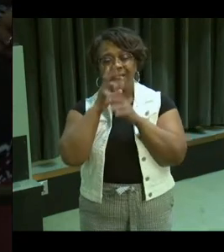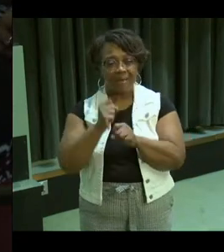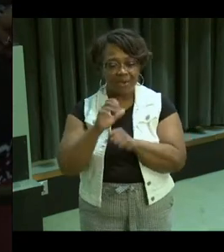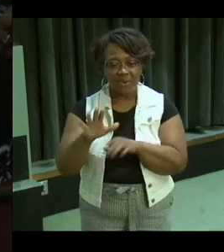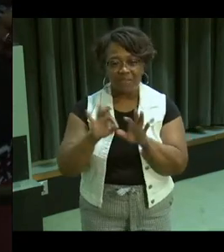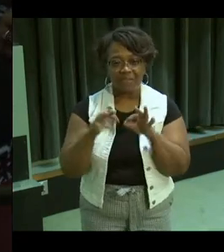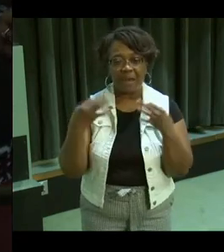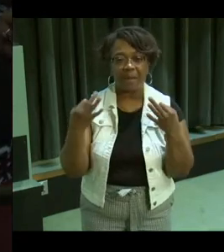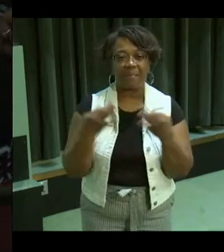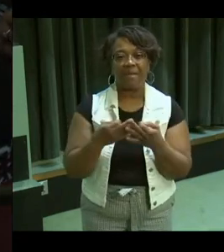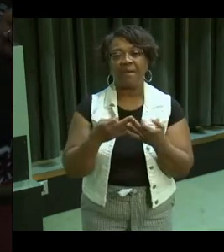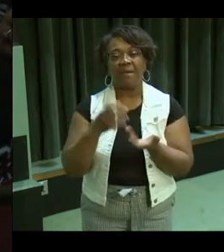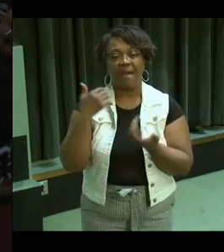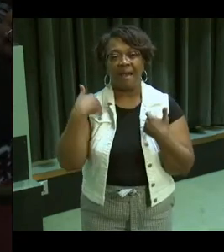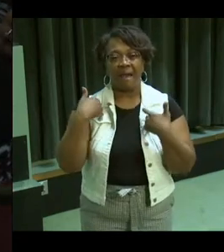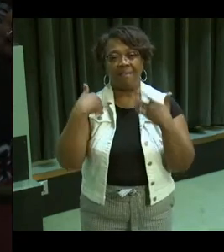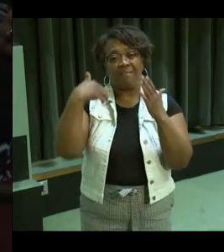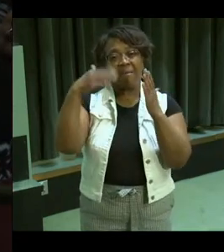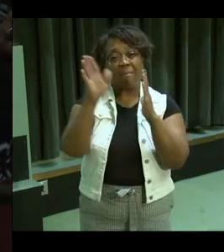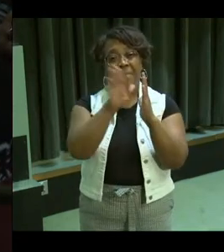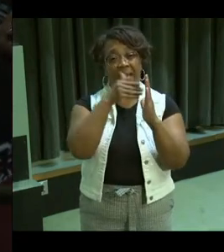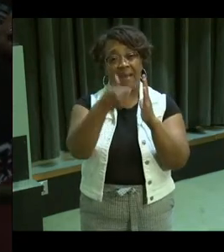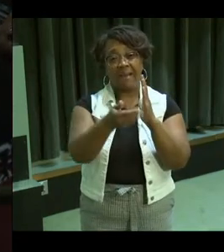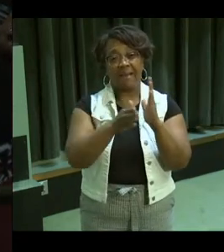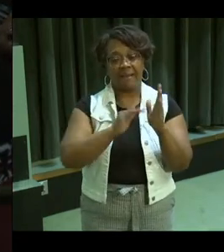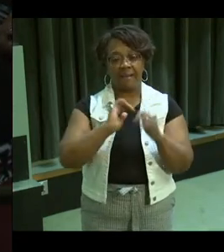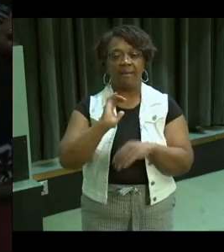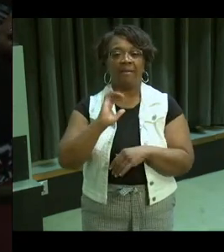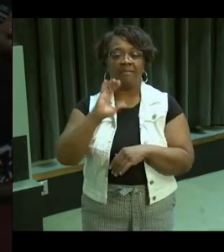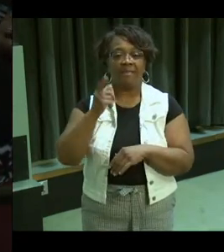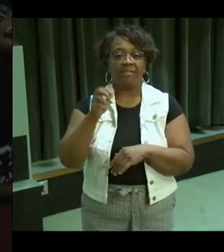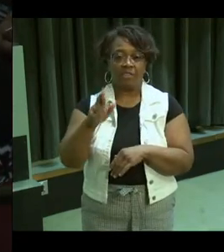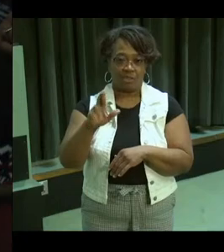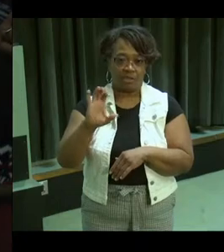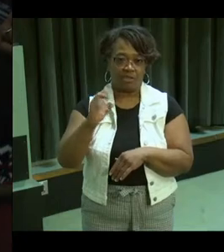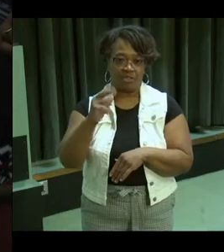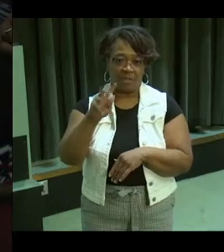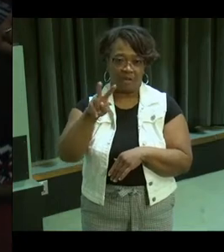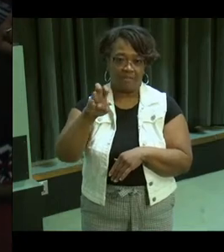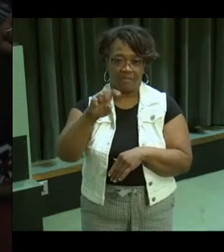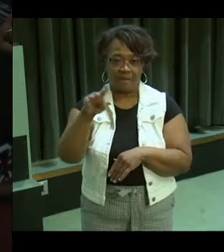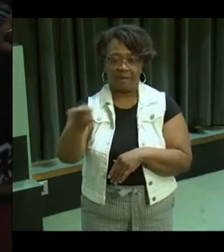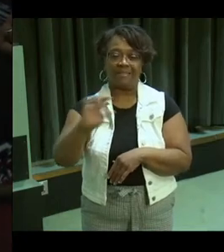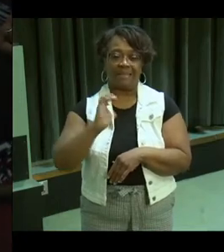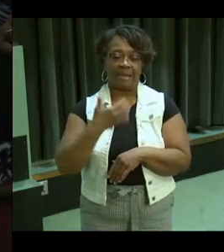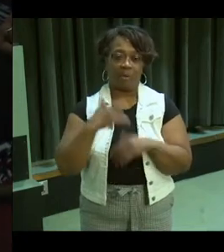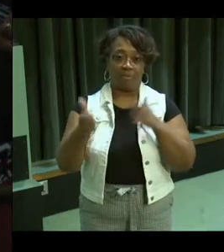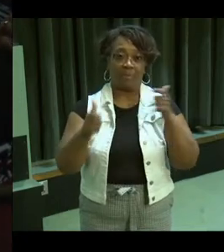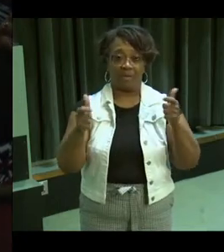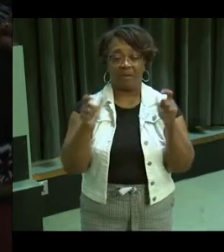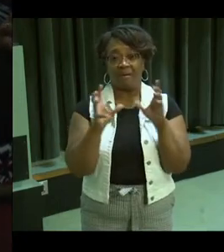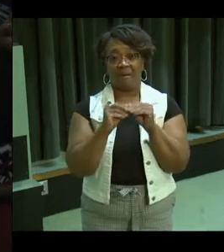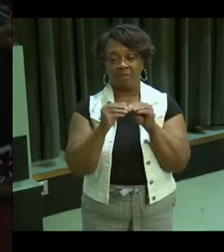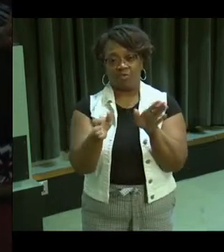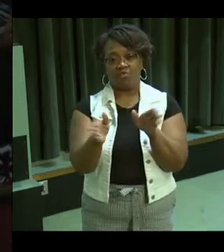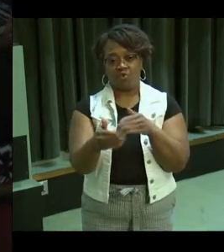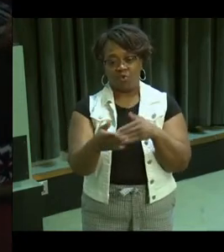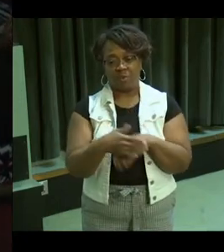There's a mural of Cesar Chavez in our main conference room. So